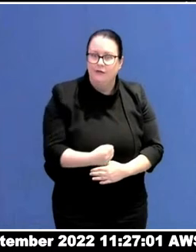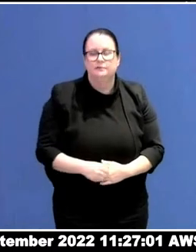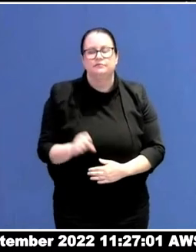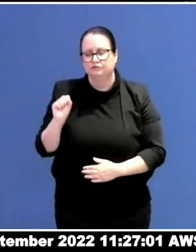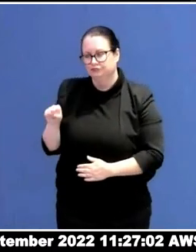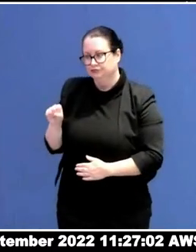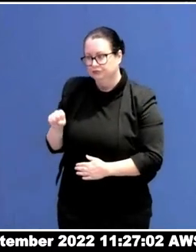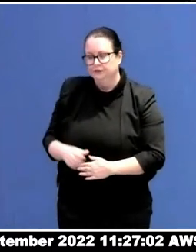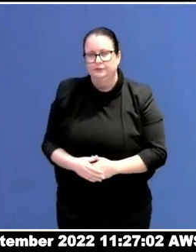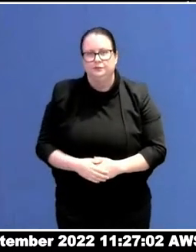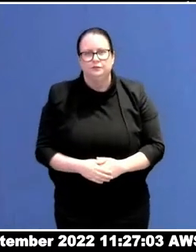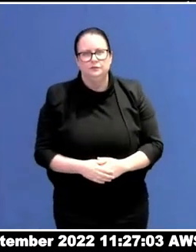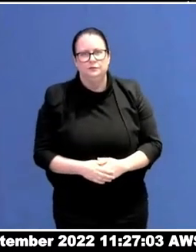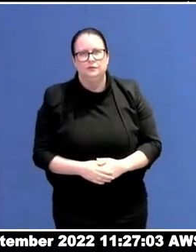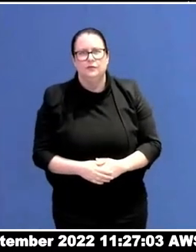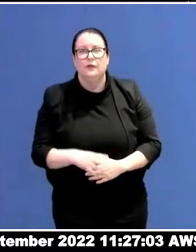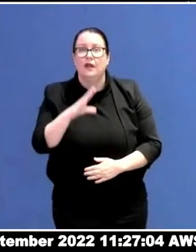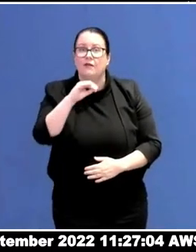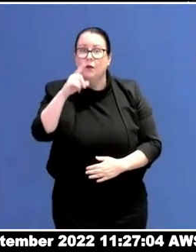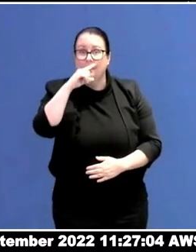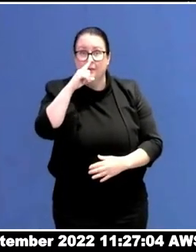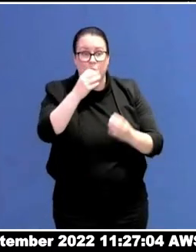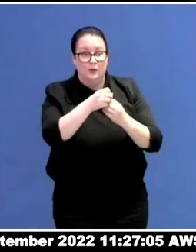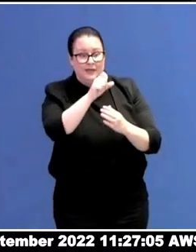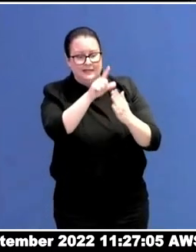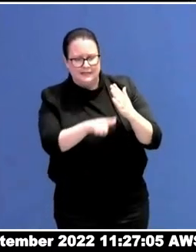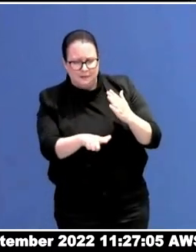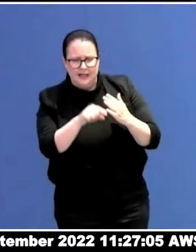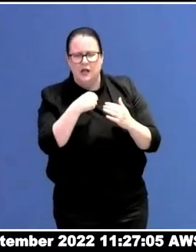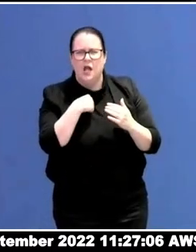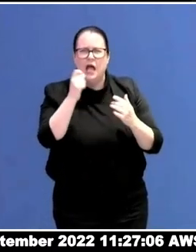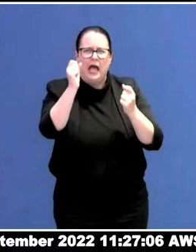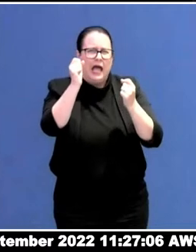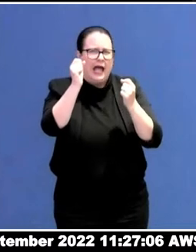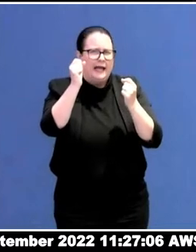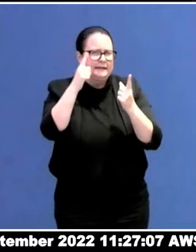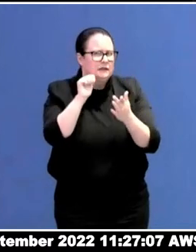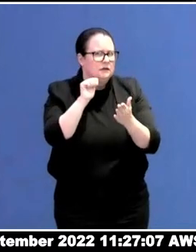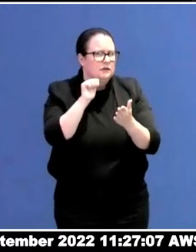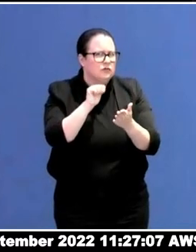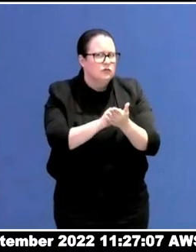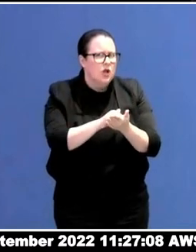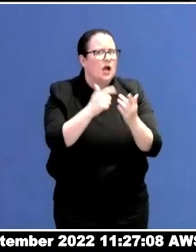MS McMAHON: And that there was a high proportion, as I understand it from your evidence, of people you were working with who did have disability?